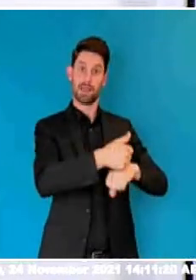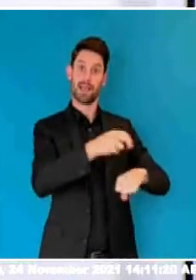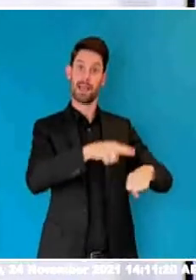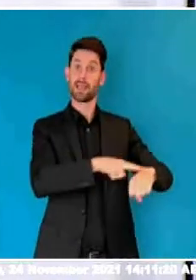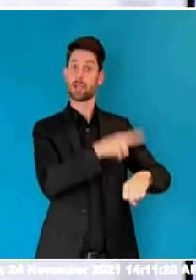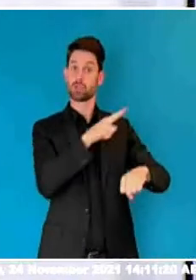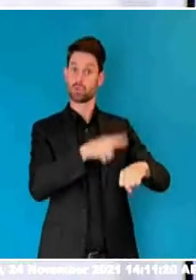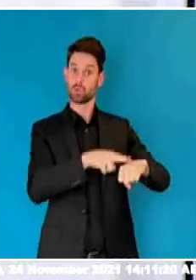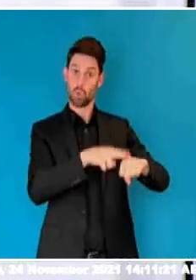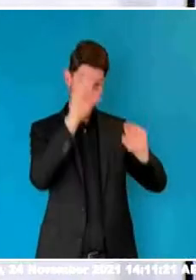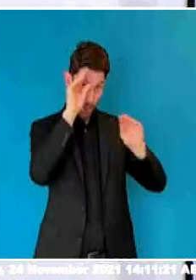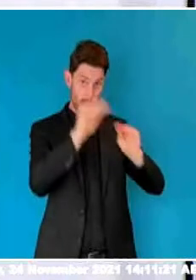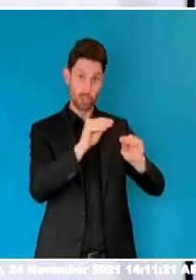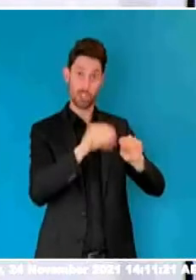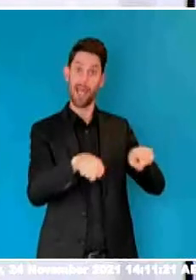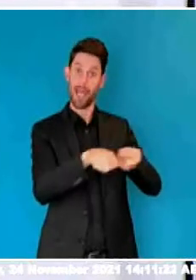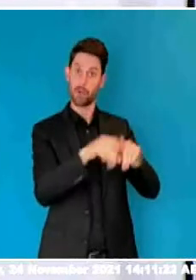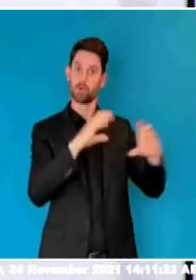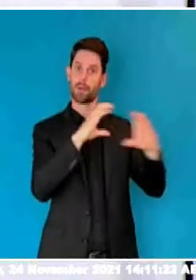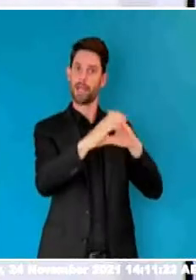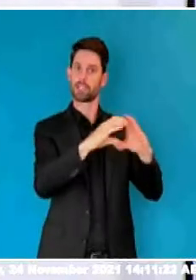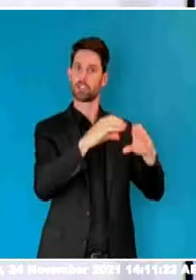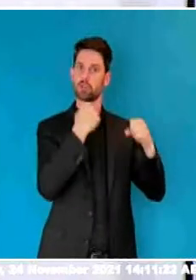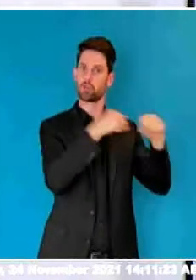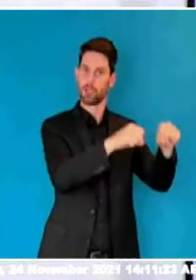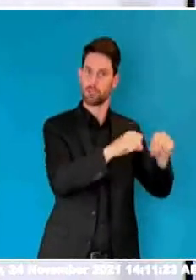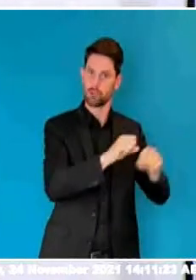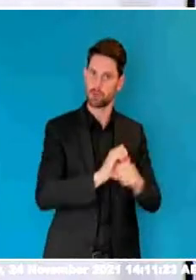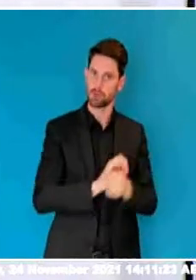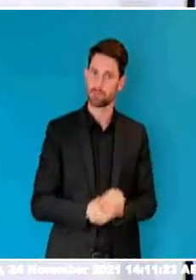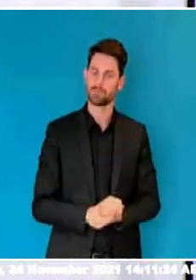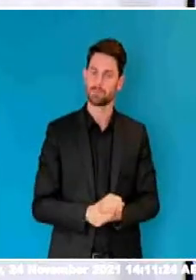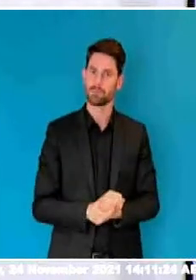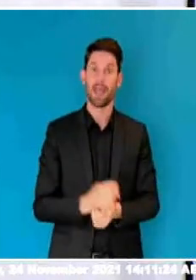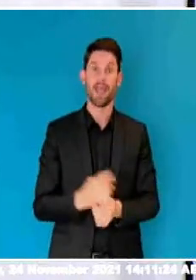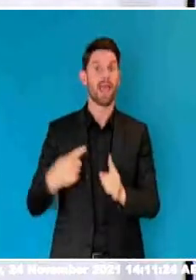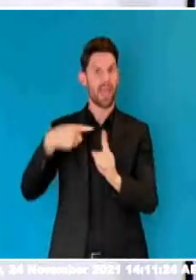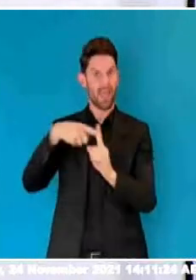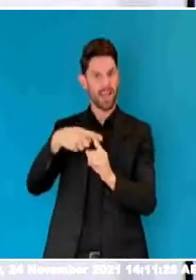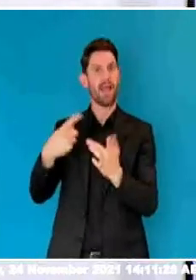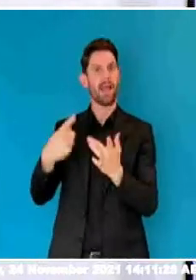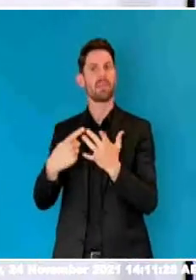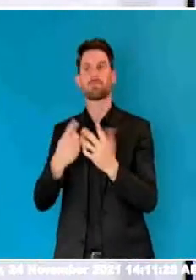strategies, and a range of other matters that involve both advice to Commonwealth,